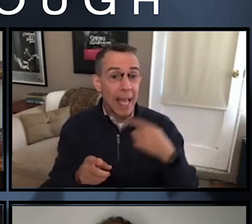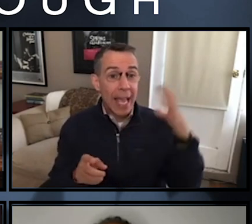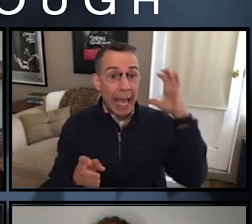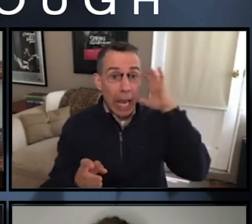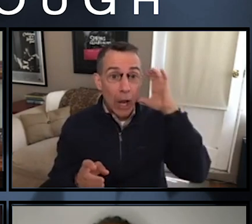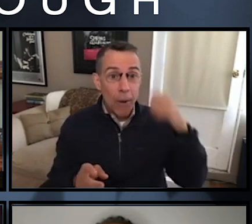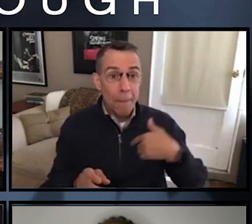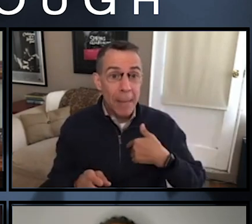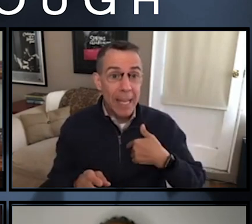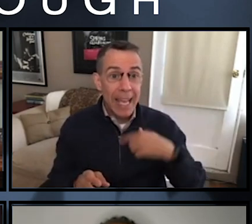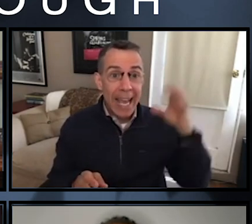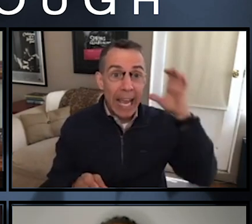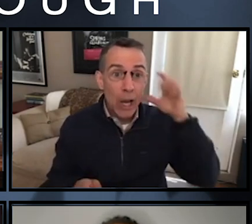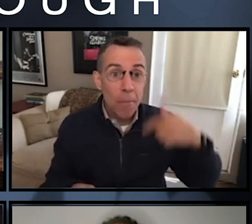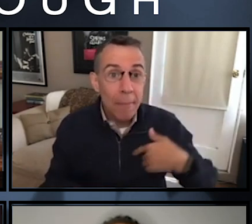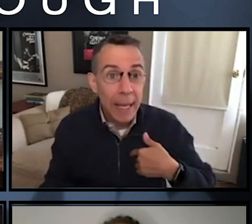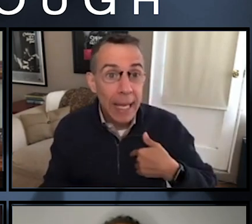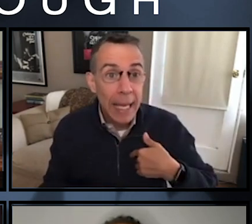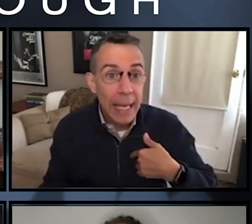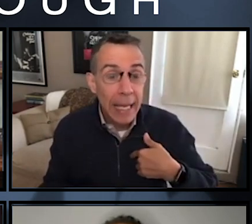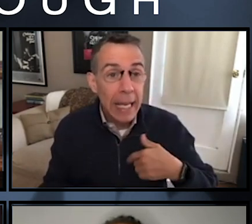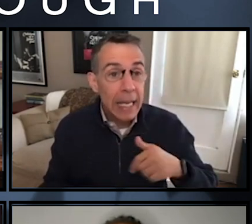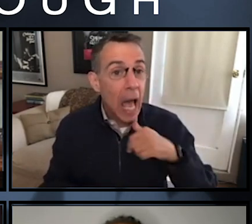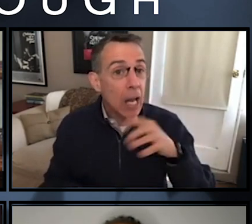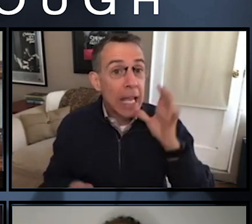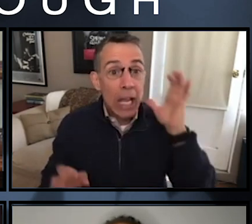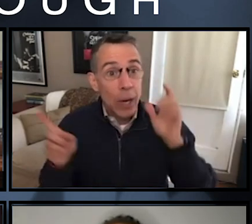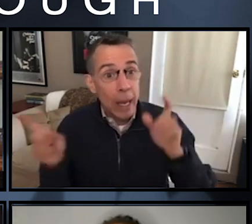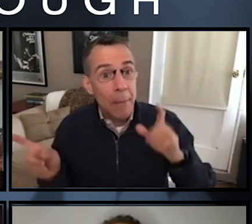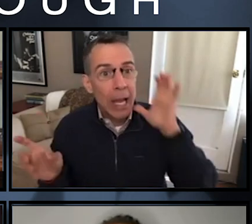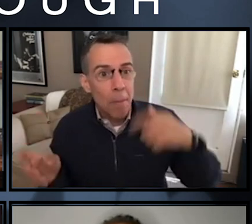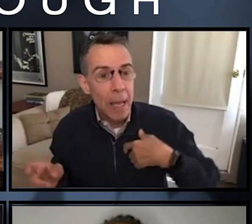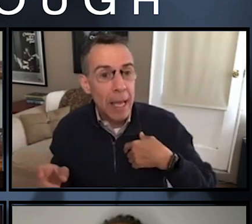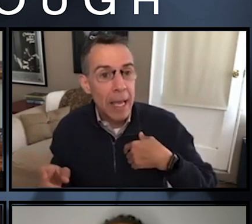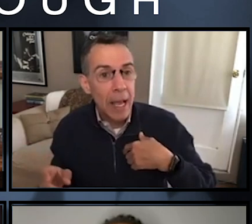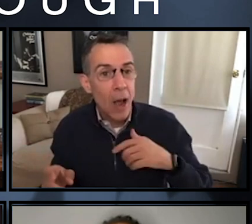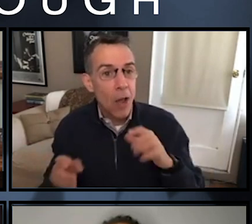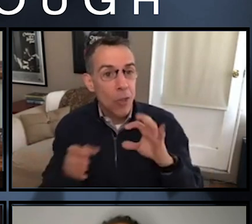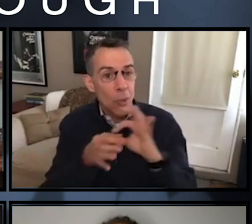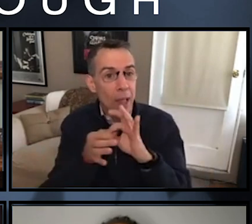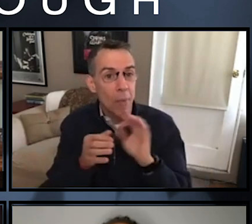Steven: Yes. Hear me. Yeah. Right. So I felt like that the relation of our characters is Colman: A double on that.